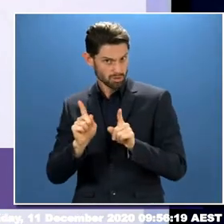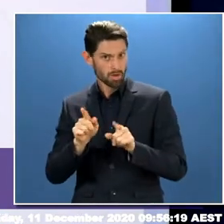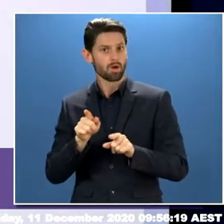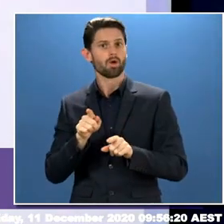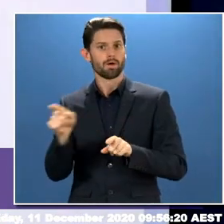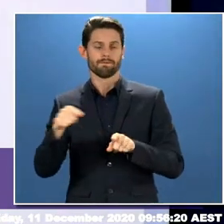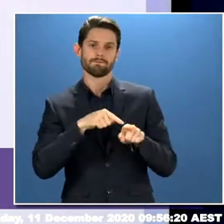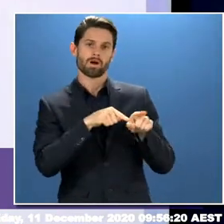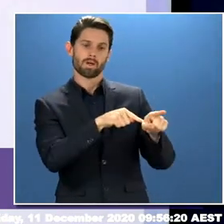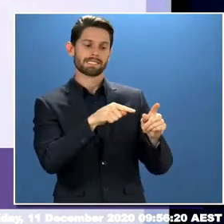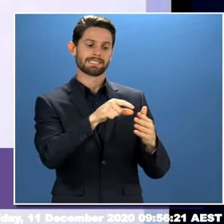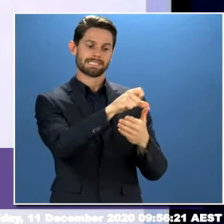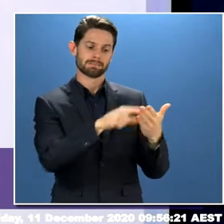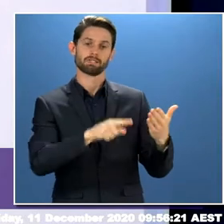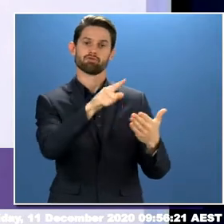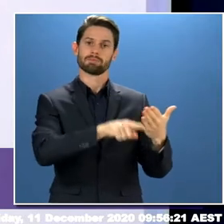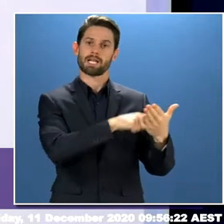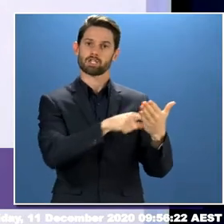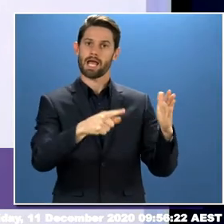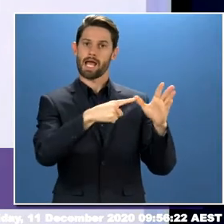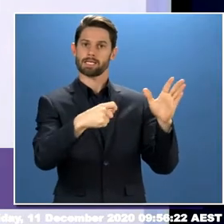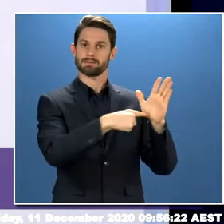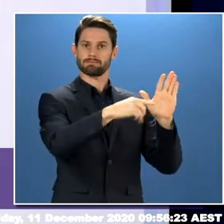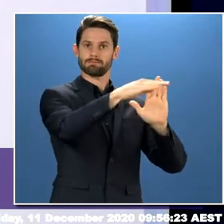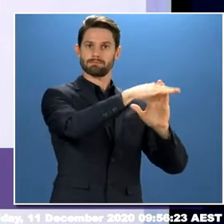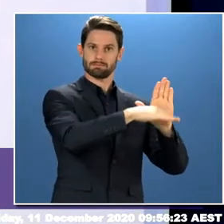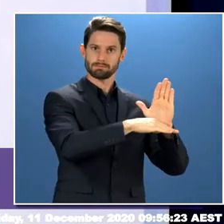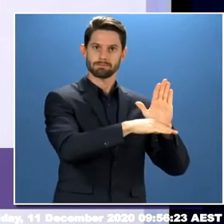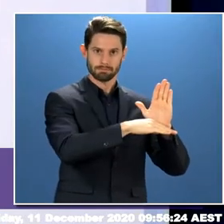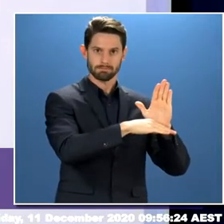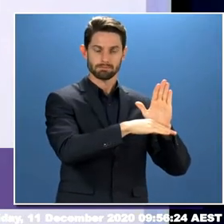the Disability Discrimination Act and the functions set out for the Human